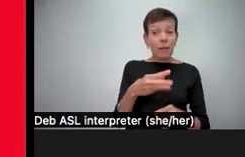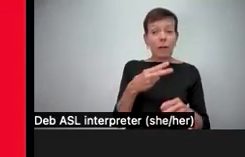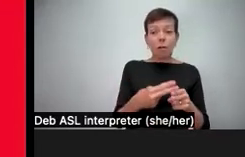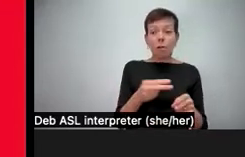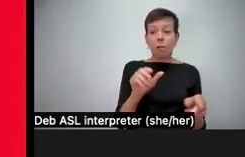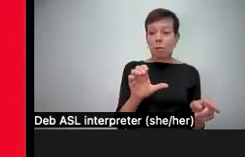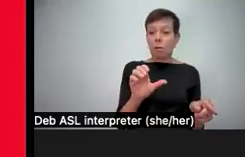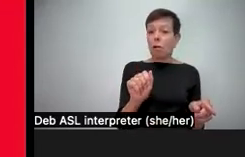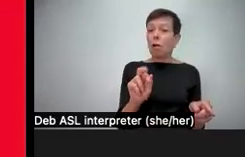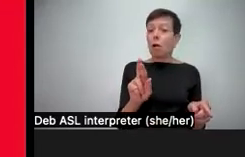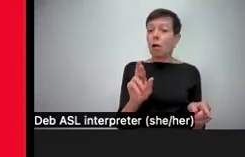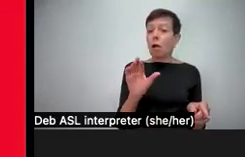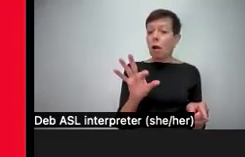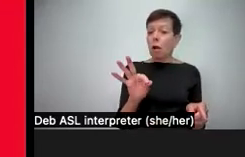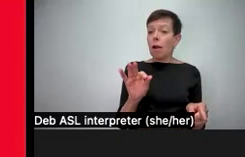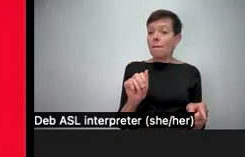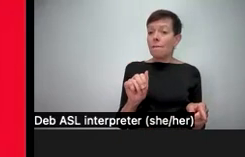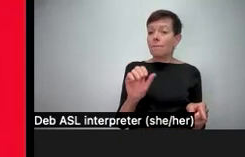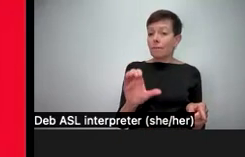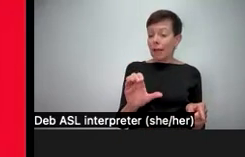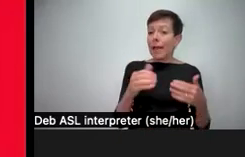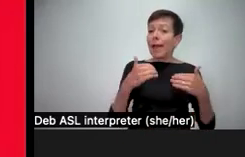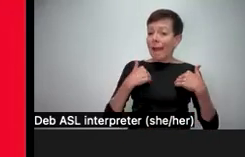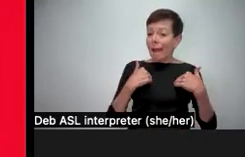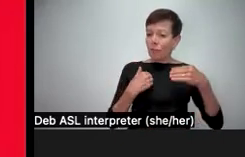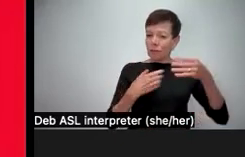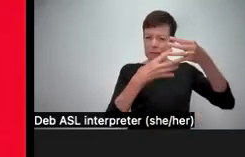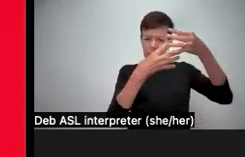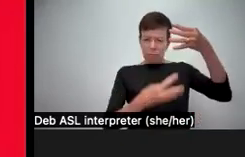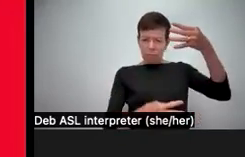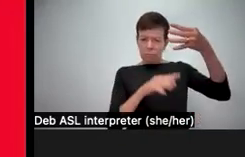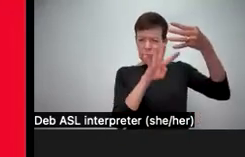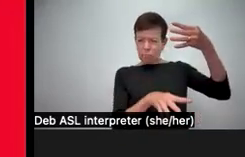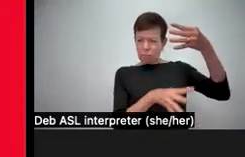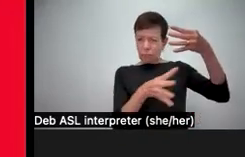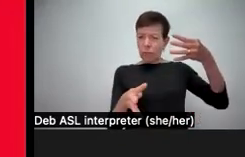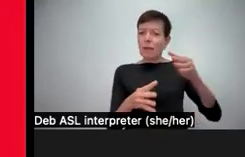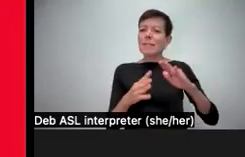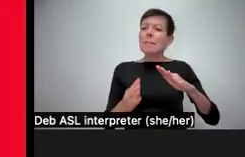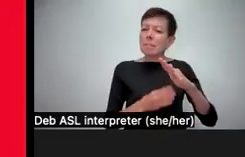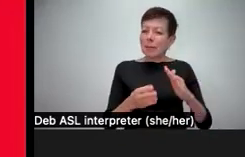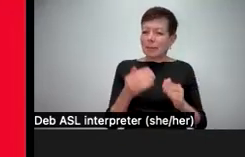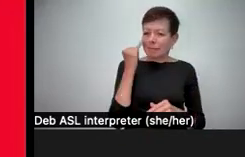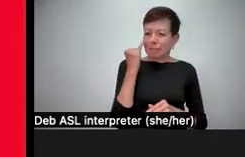base cost for different roles that an artist has on projects. Some artists already have a